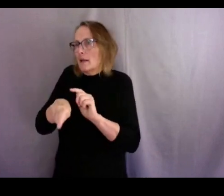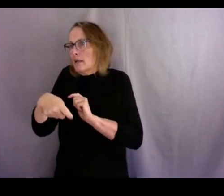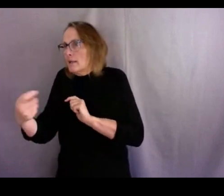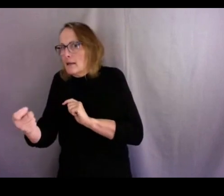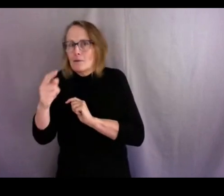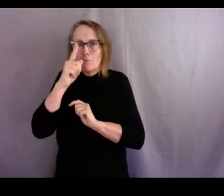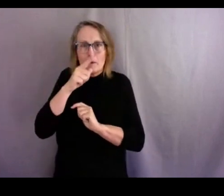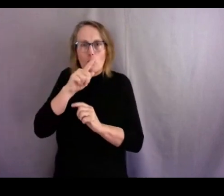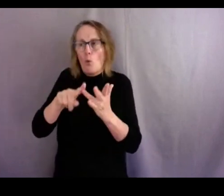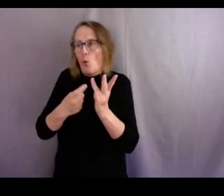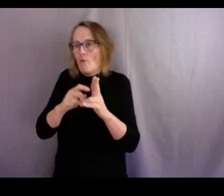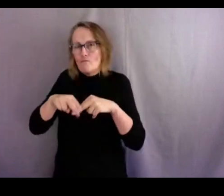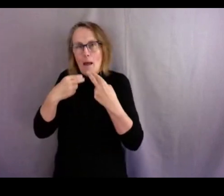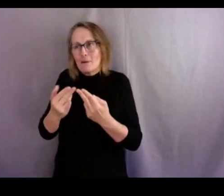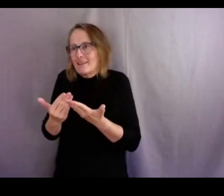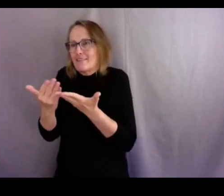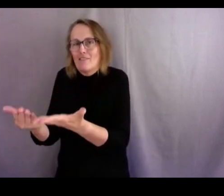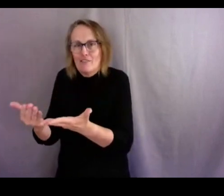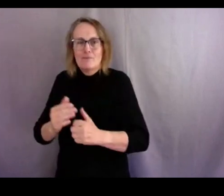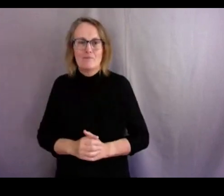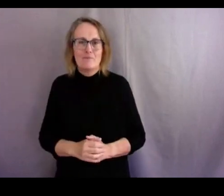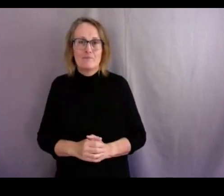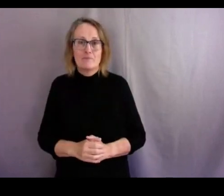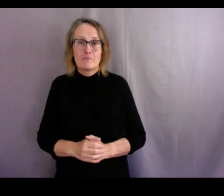In Tahiti customary houses are not white.